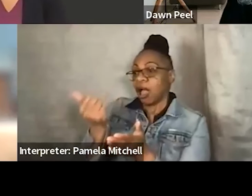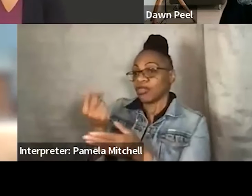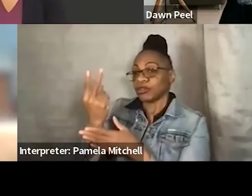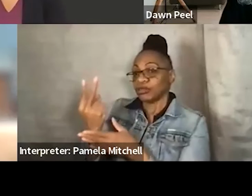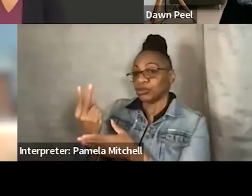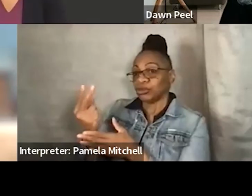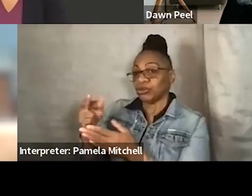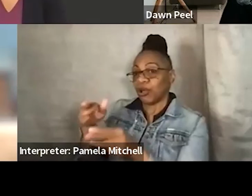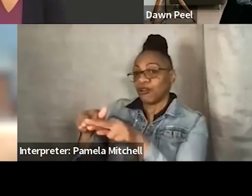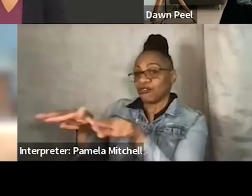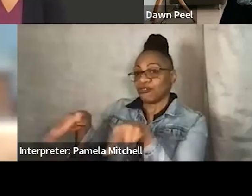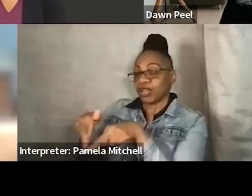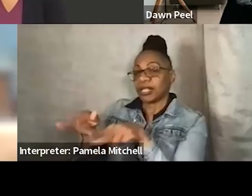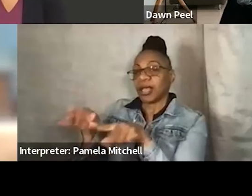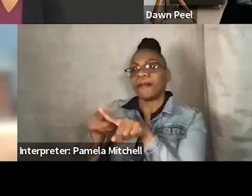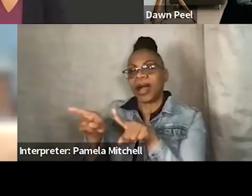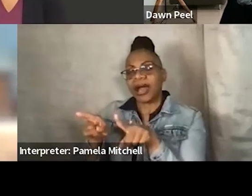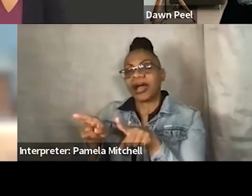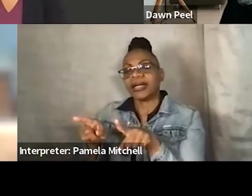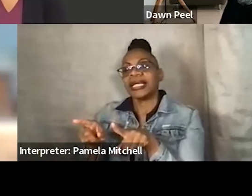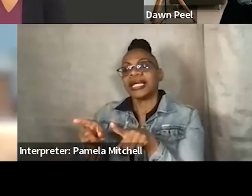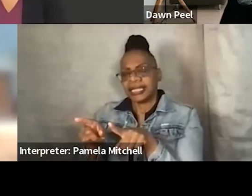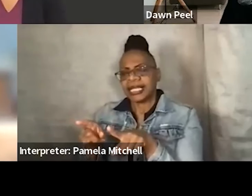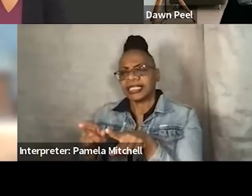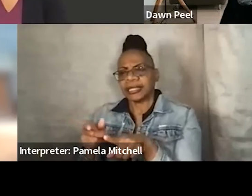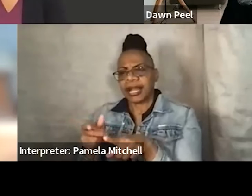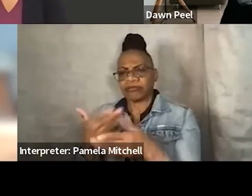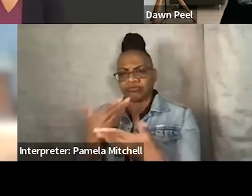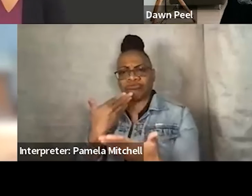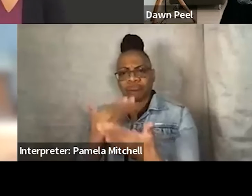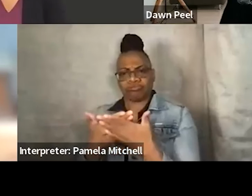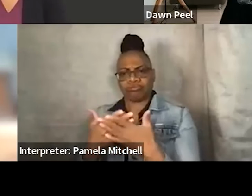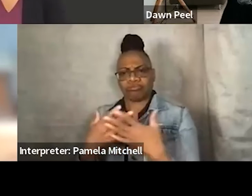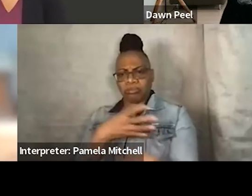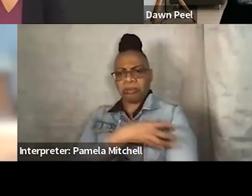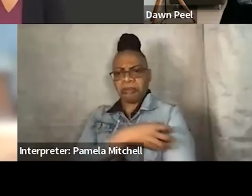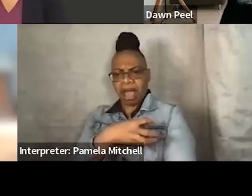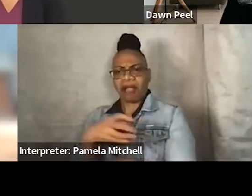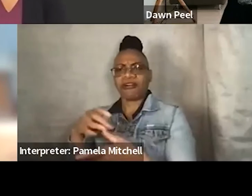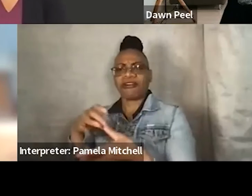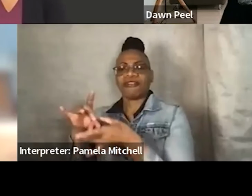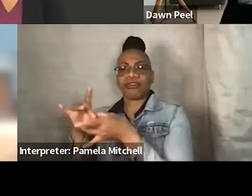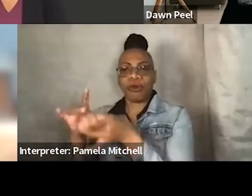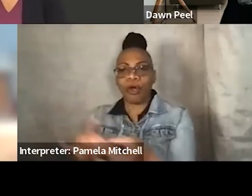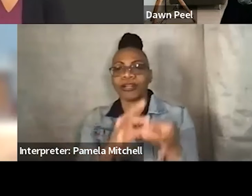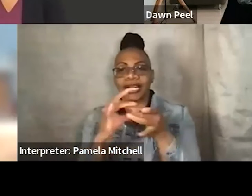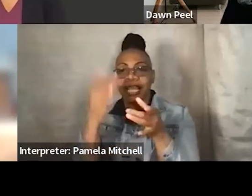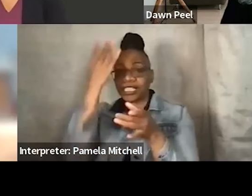But there's a great deal of coordination, because the fact that the state is,